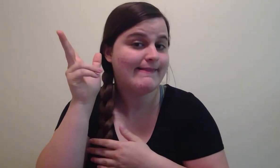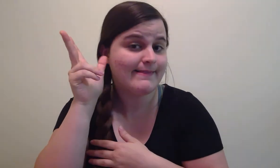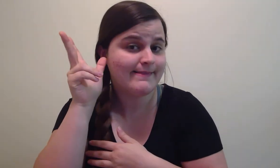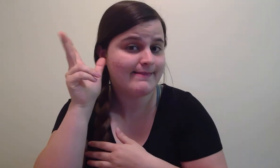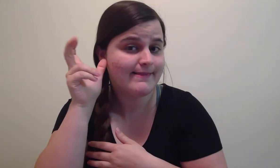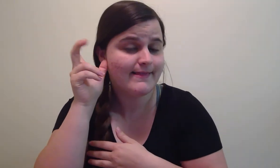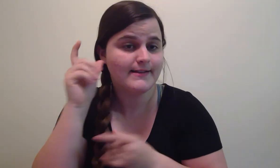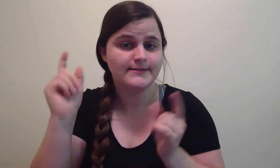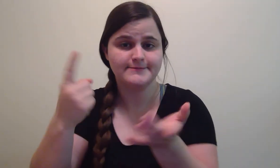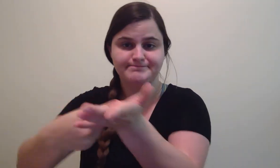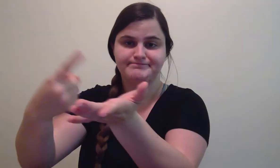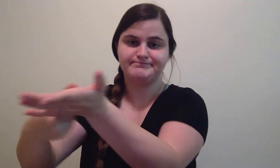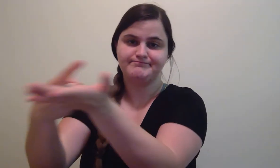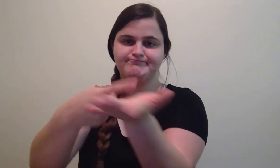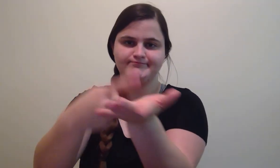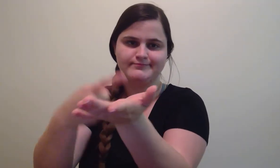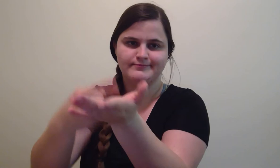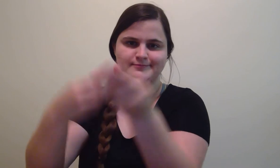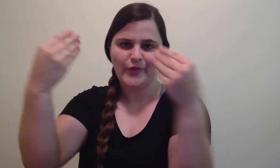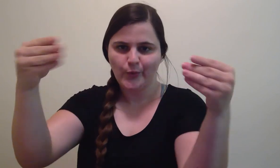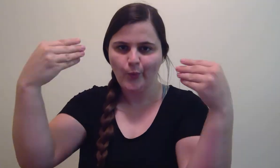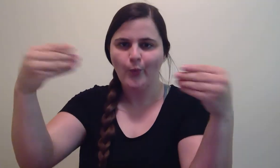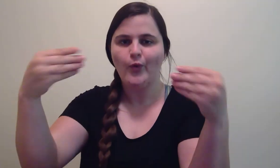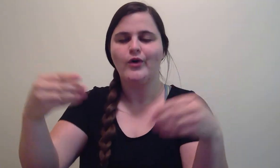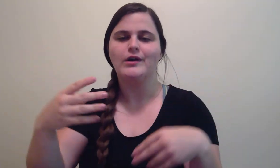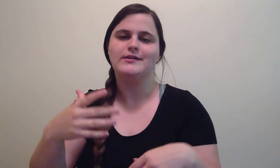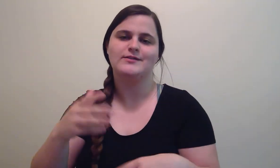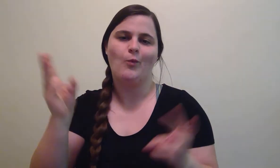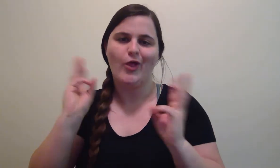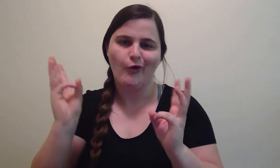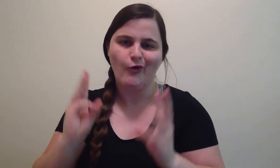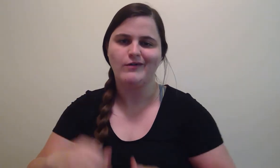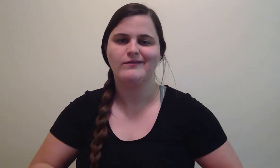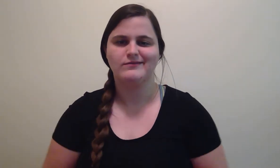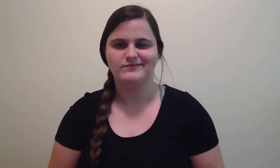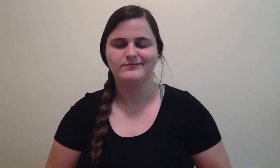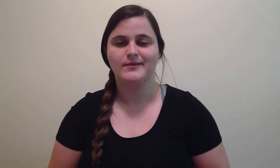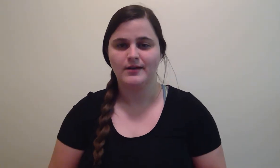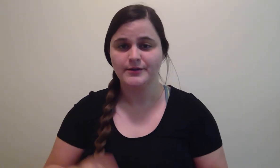to the two of them discuss grocery stores and the weather forecast.